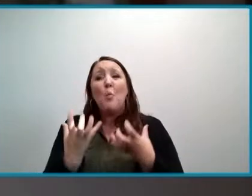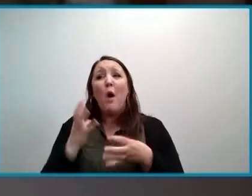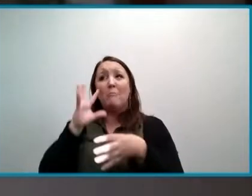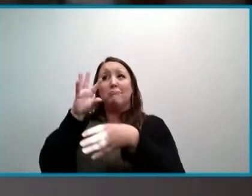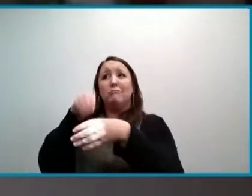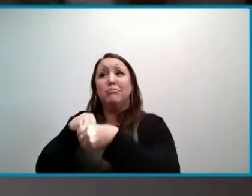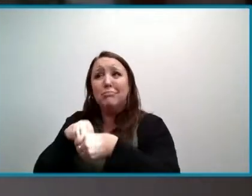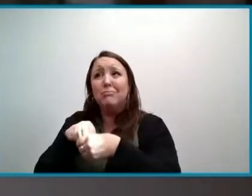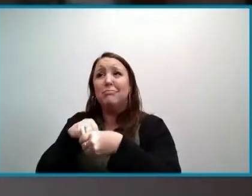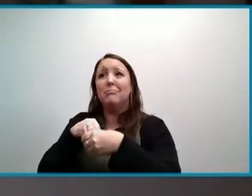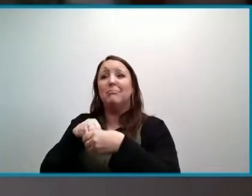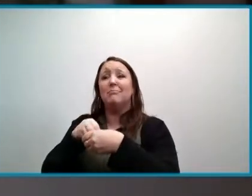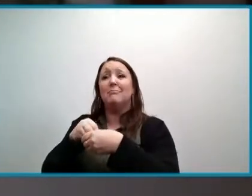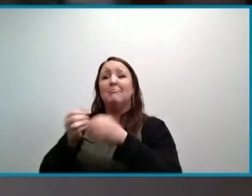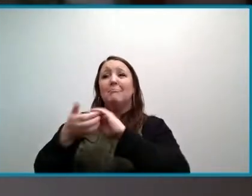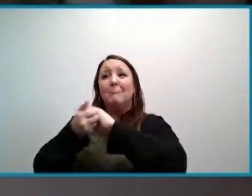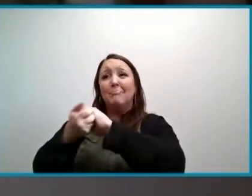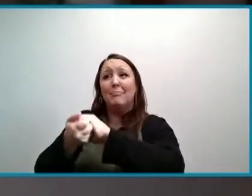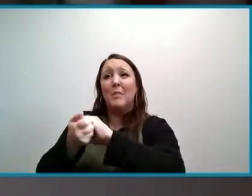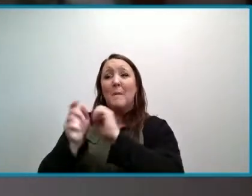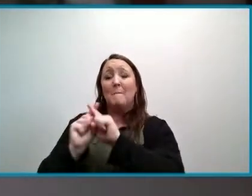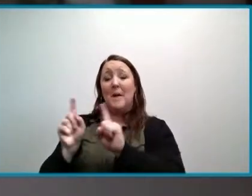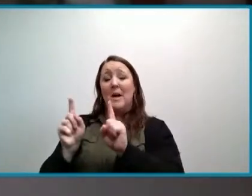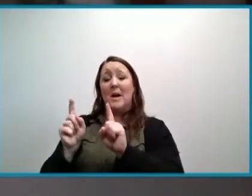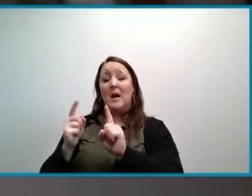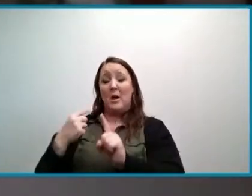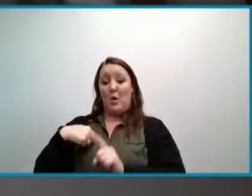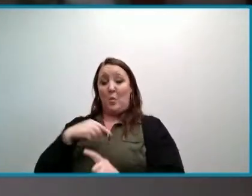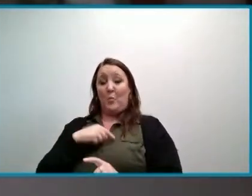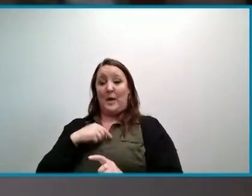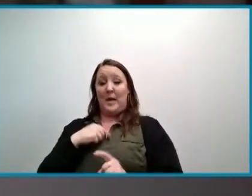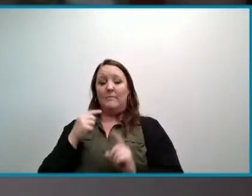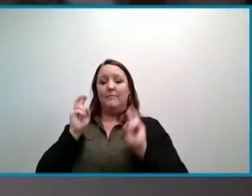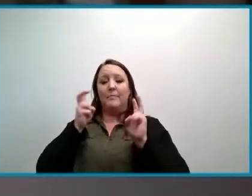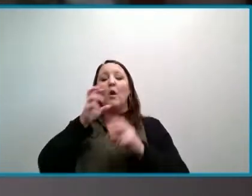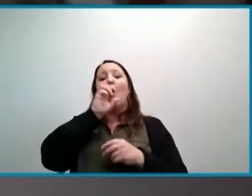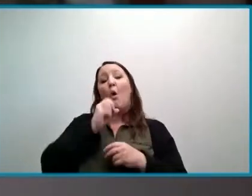we, we, as, as The Old Globe or the arts engagement department, have seen,